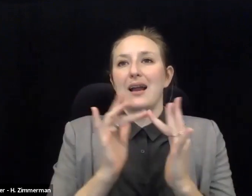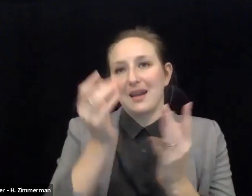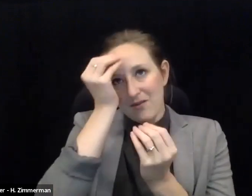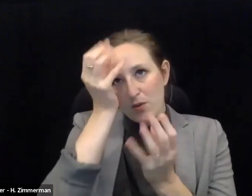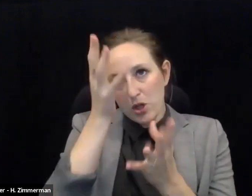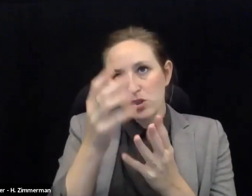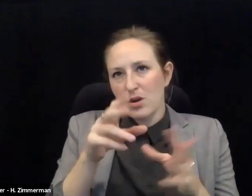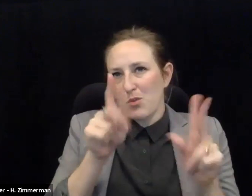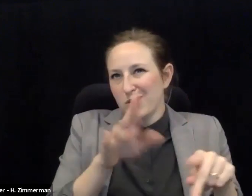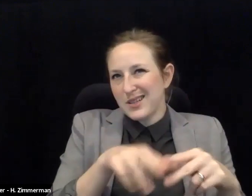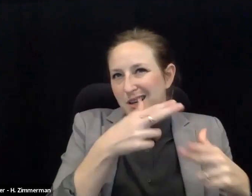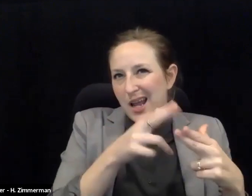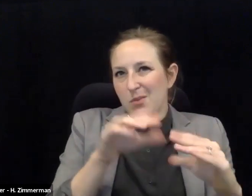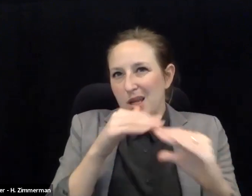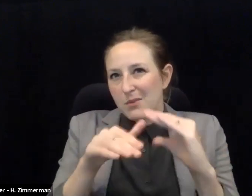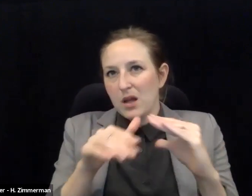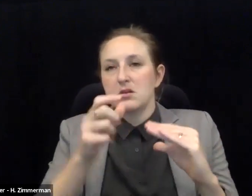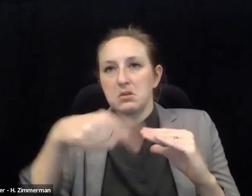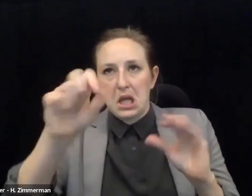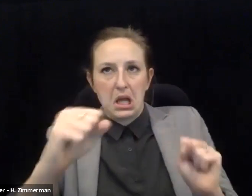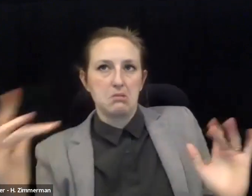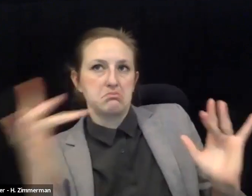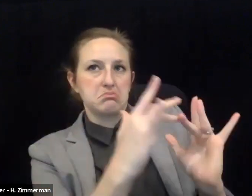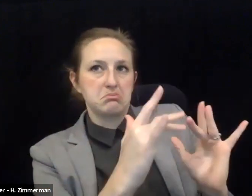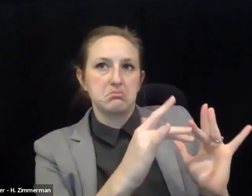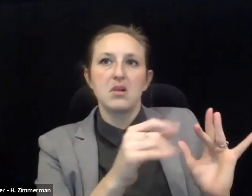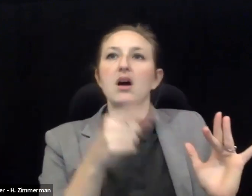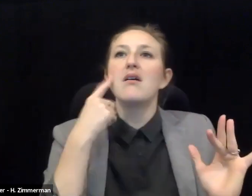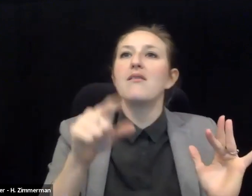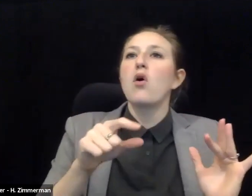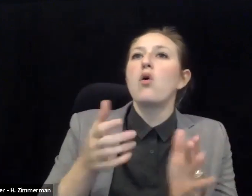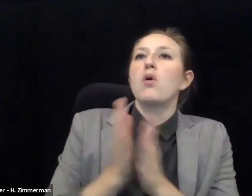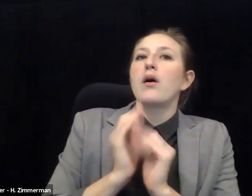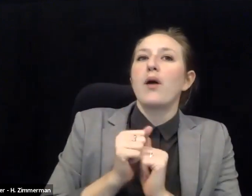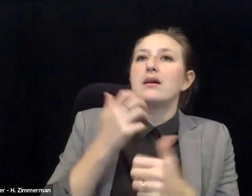to if they have any requests for accommodation